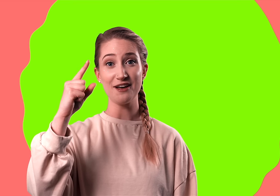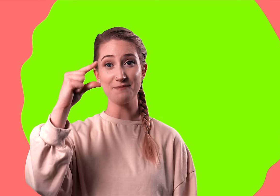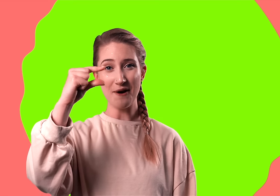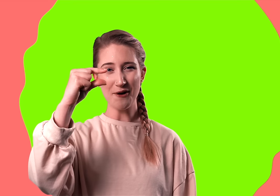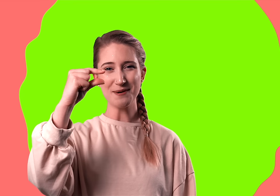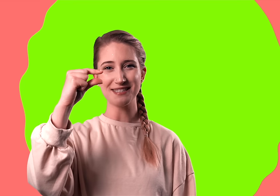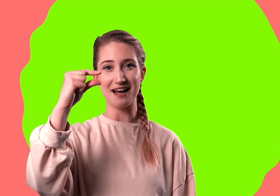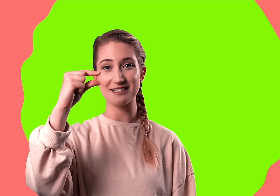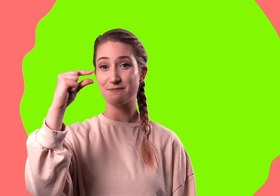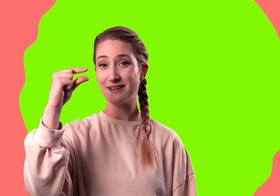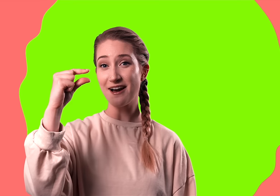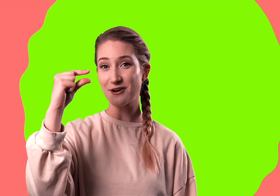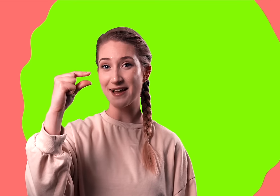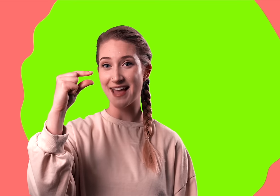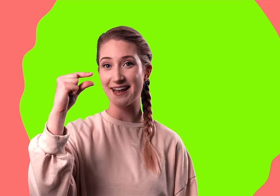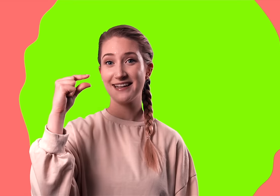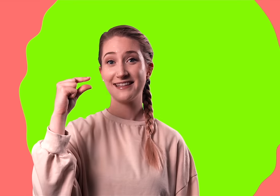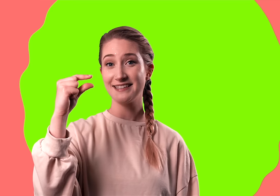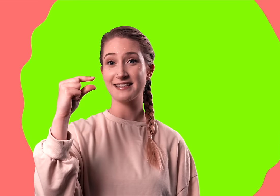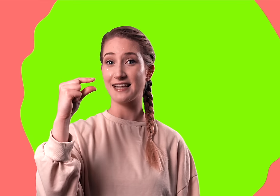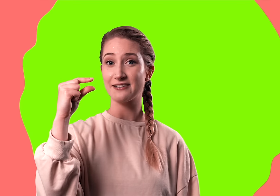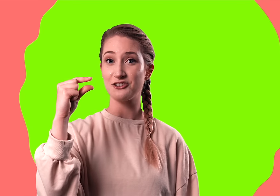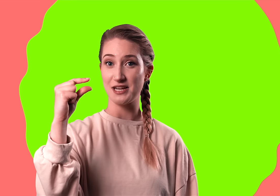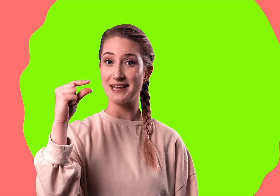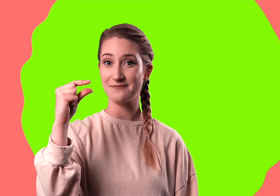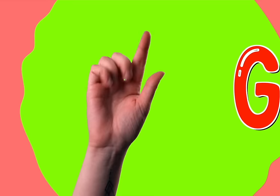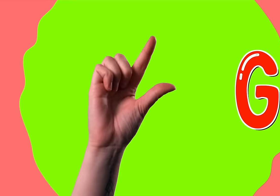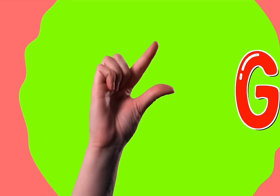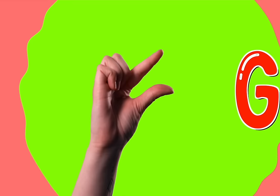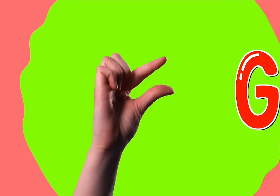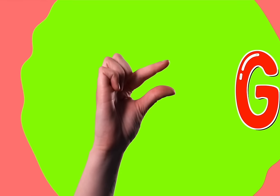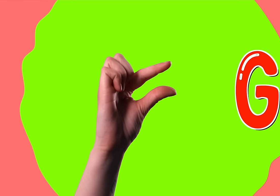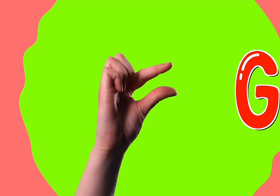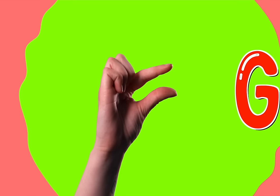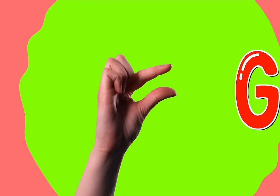thumb almost touched, but not quite yet. This is the letter G. G.